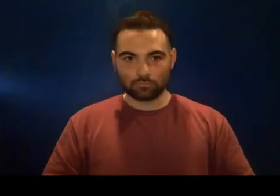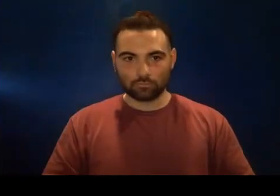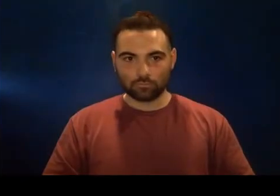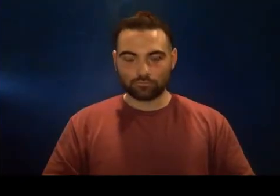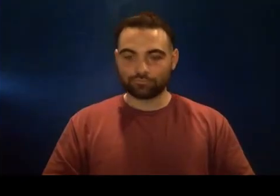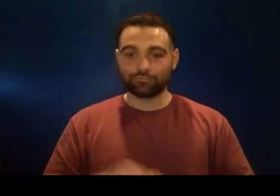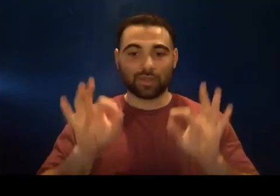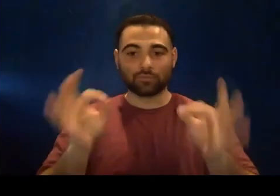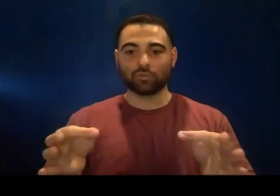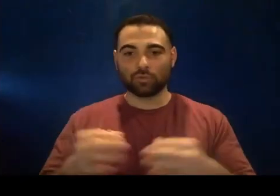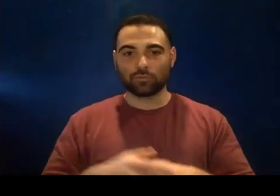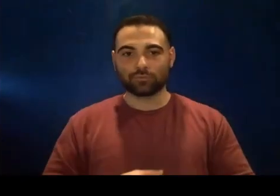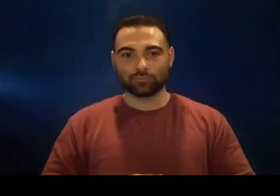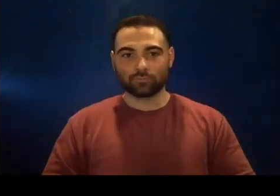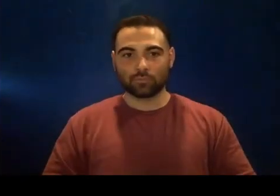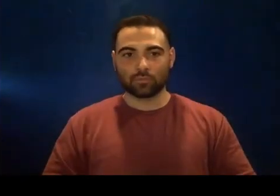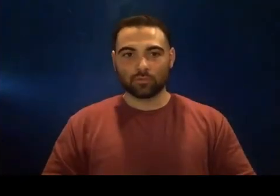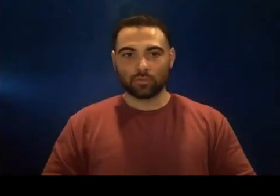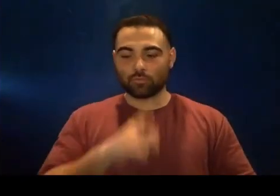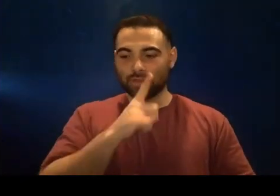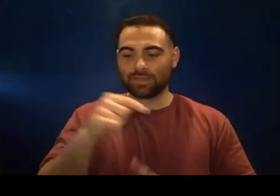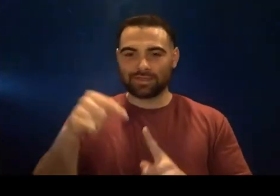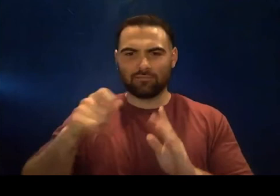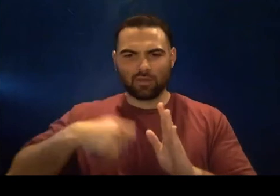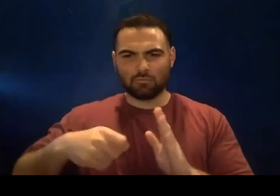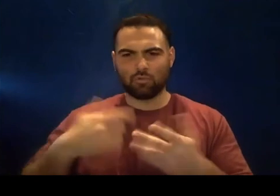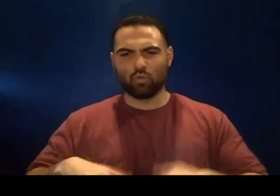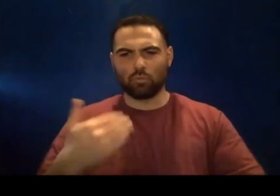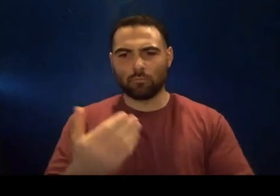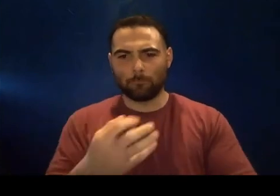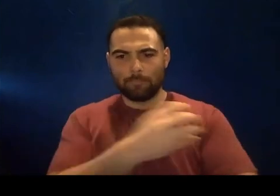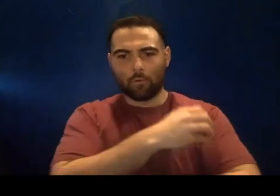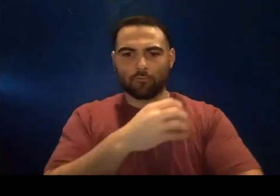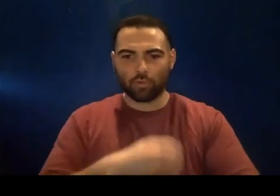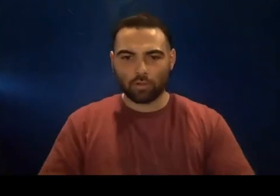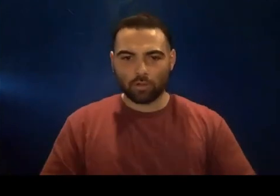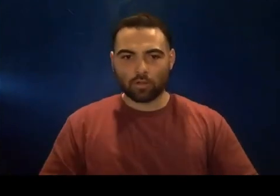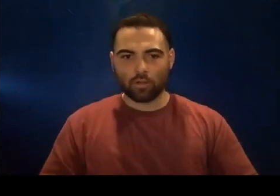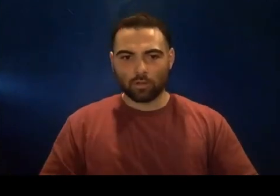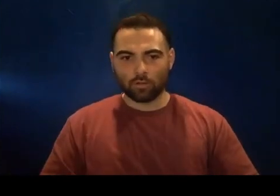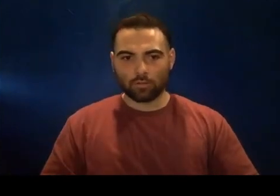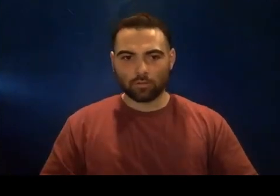Absolutely, and really this film is so powerful and I'm so glad that I got to see it,